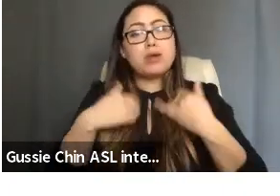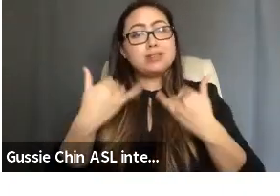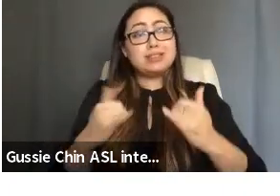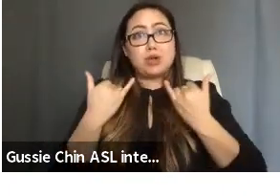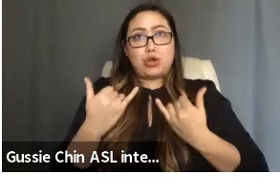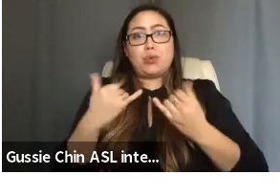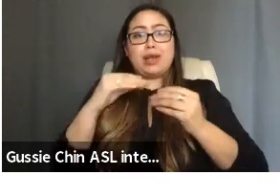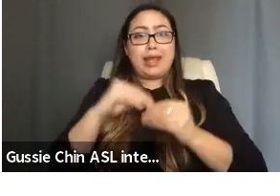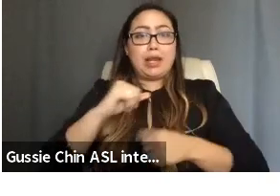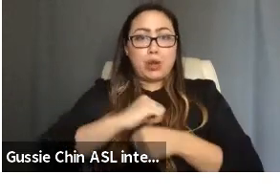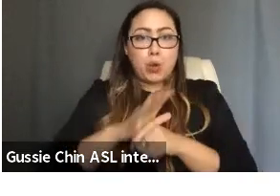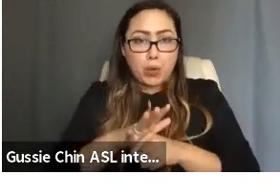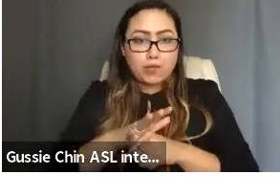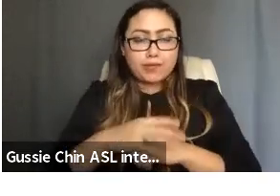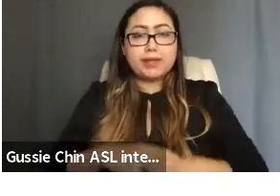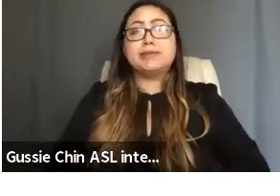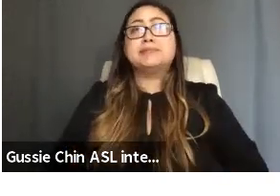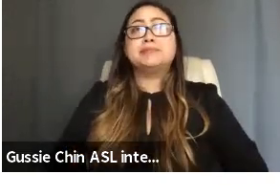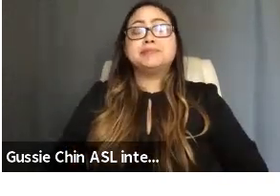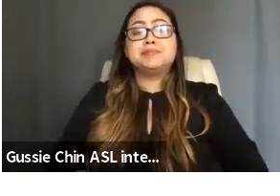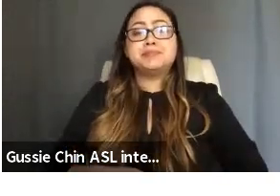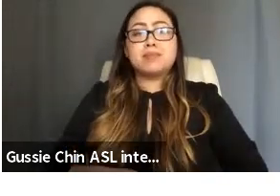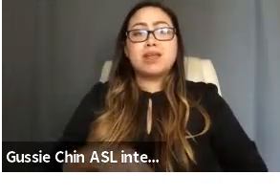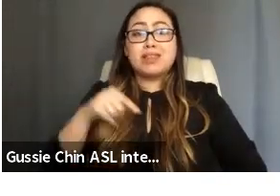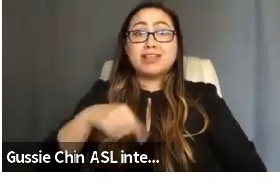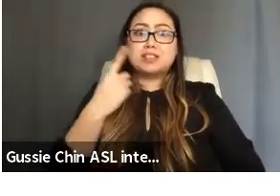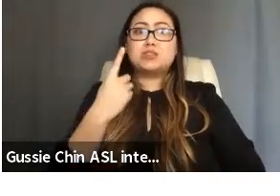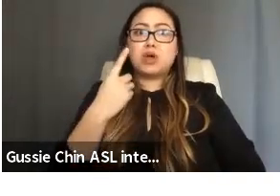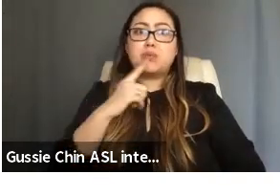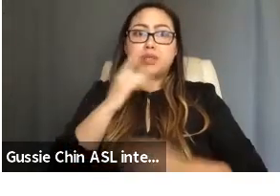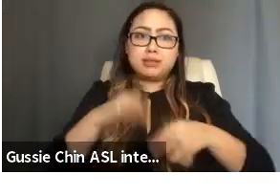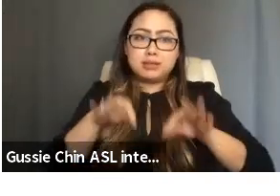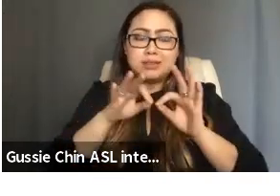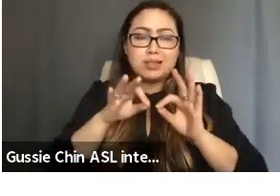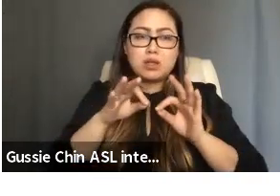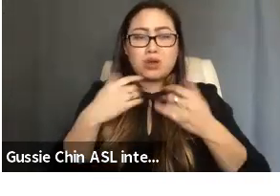and this one was pretty poignant and we still are kind of working around